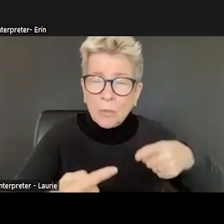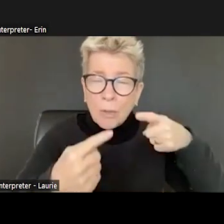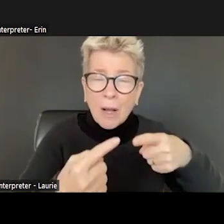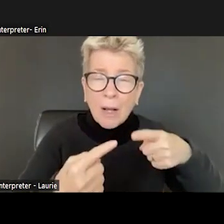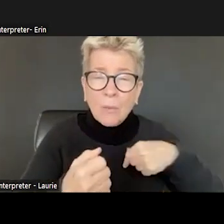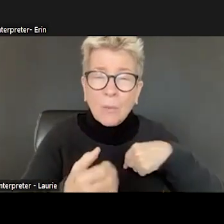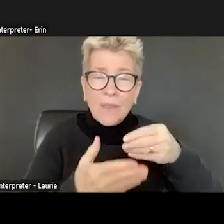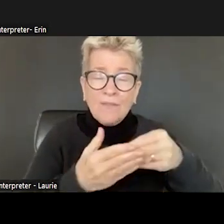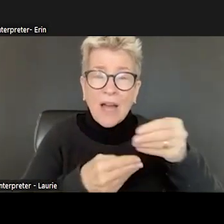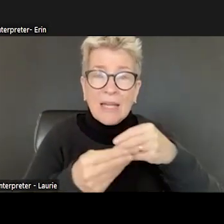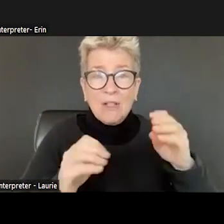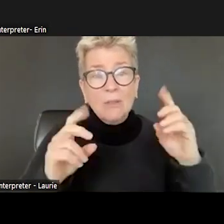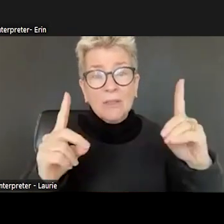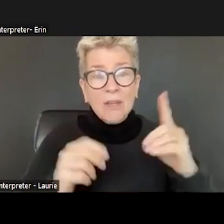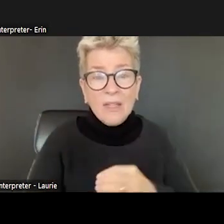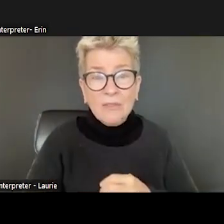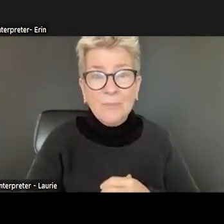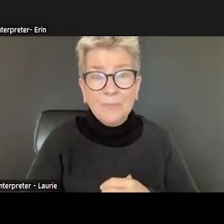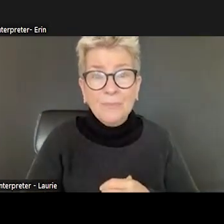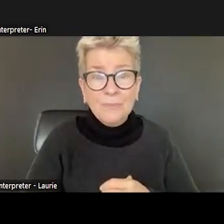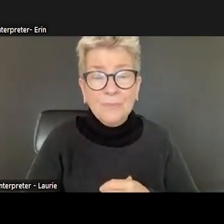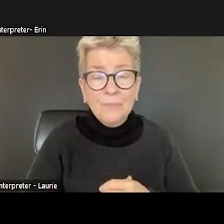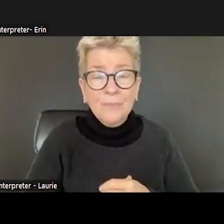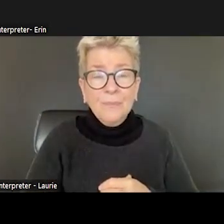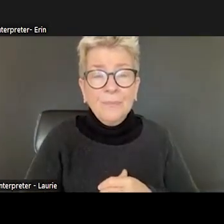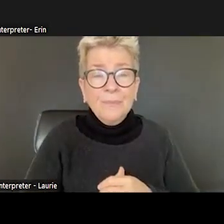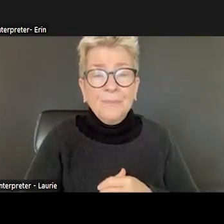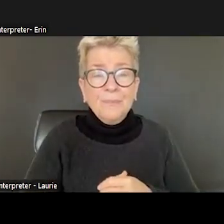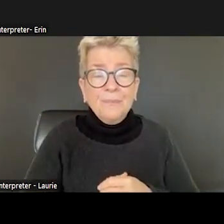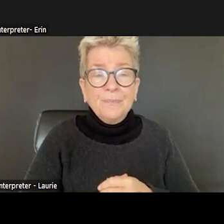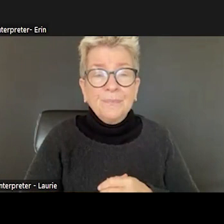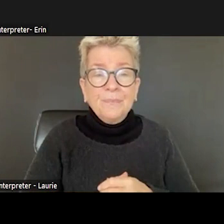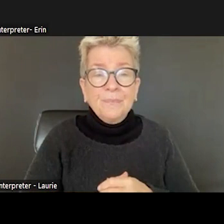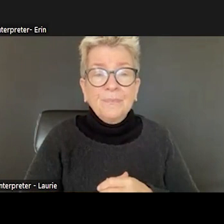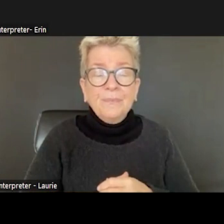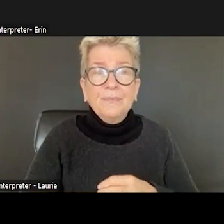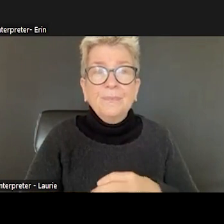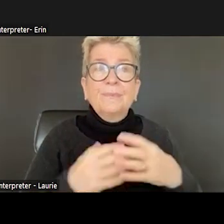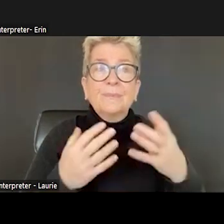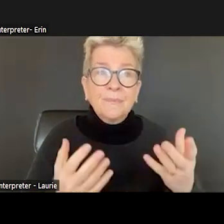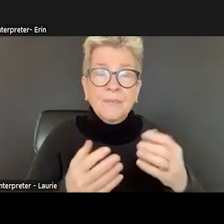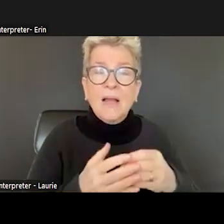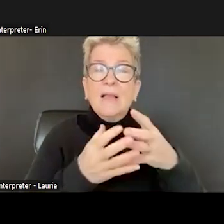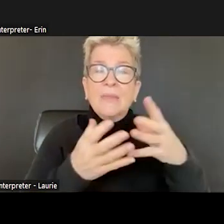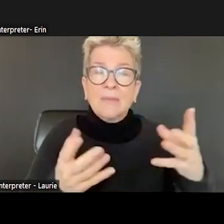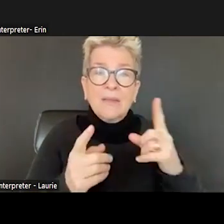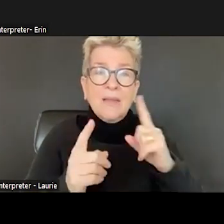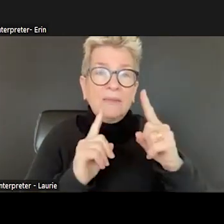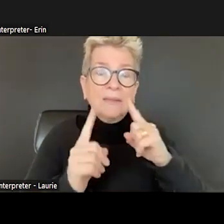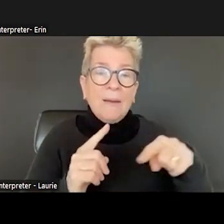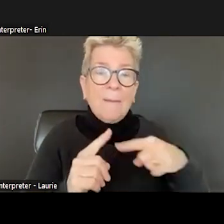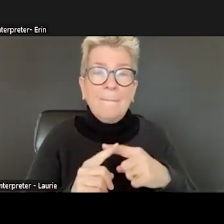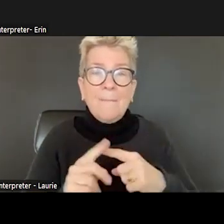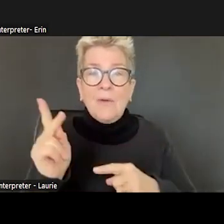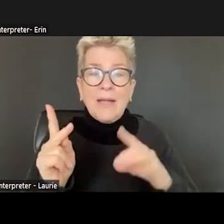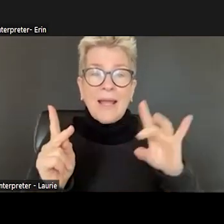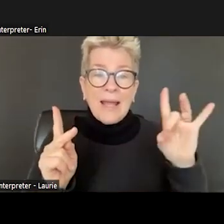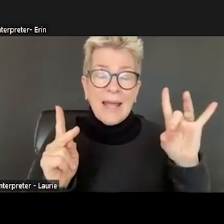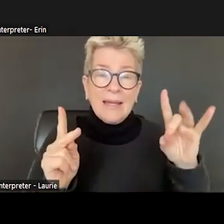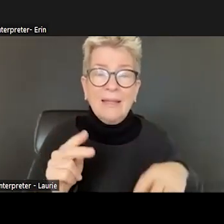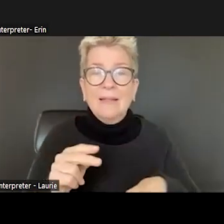education. So there's been a lot of talk today about K through 8 and then K through 12. There